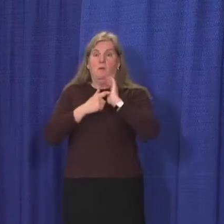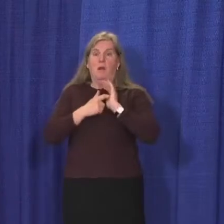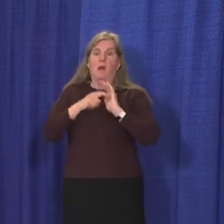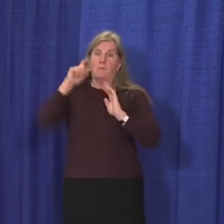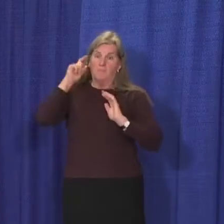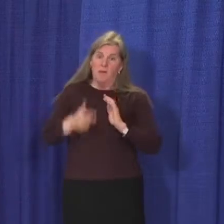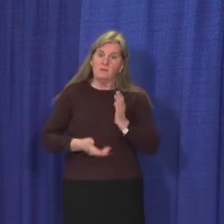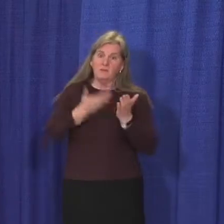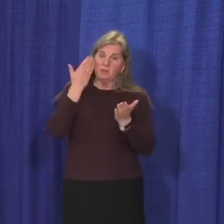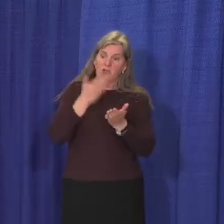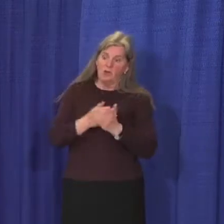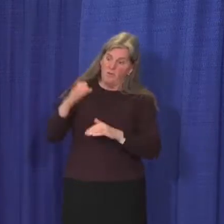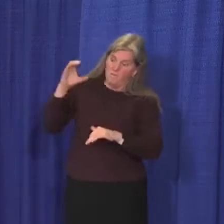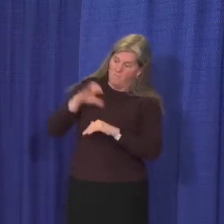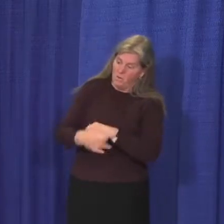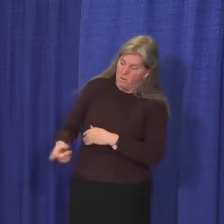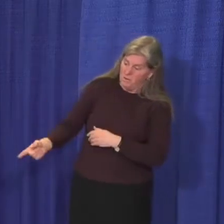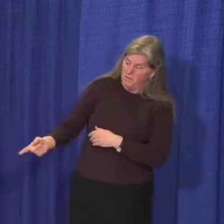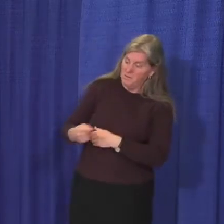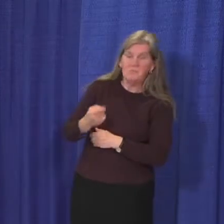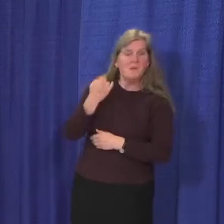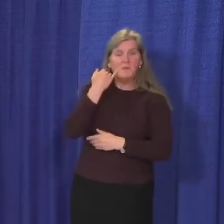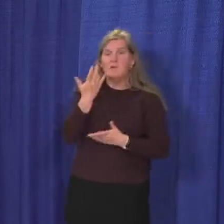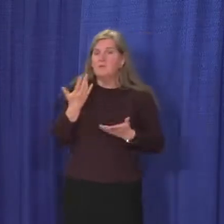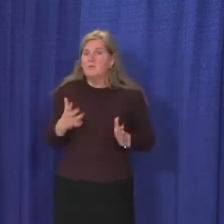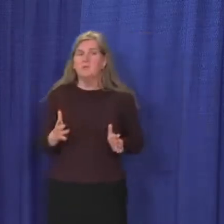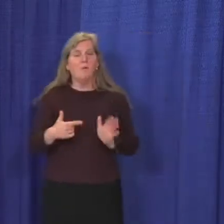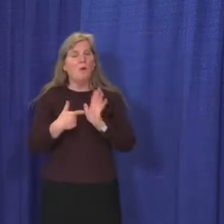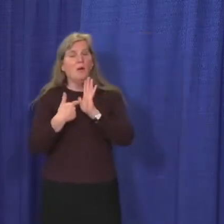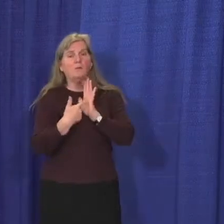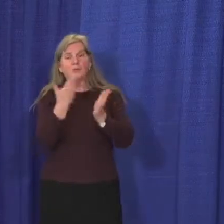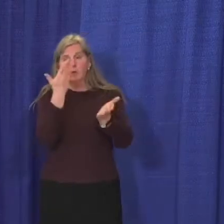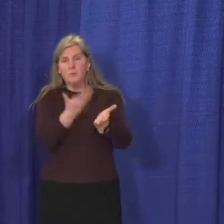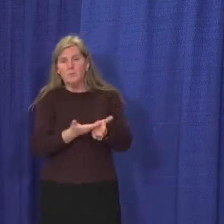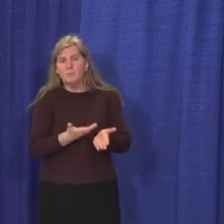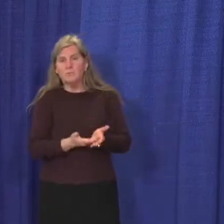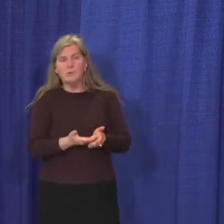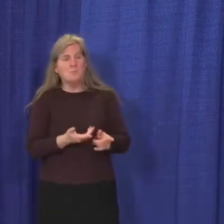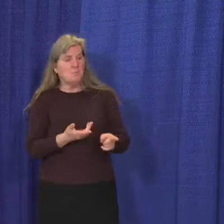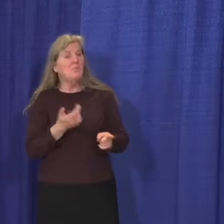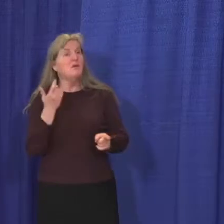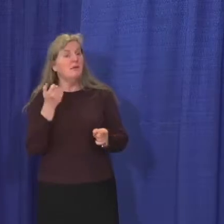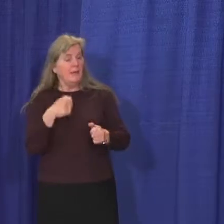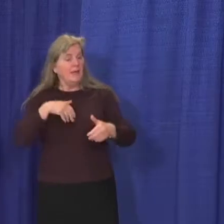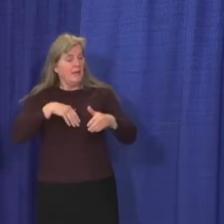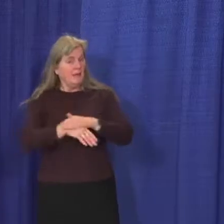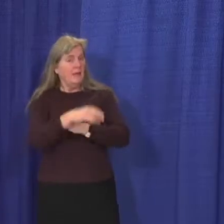information. If an individual does not want to consent they still may enter